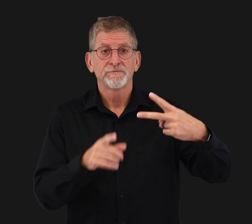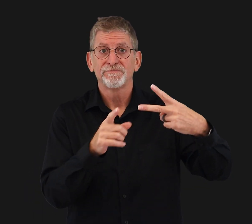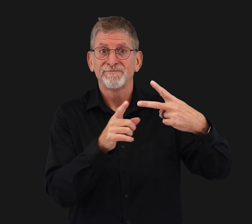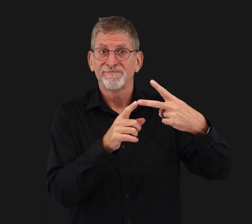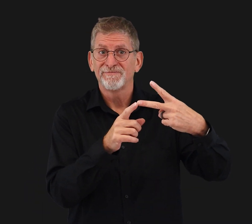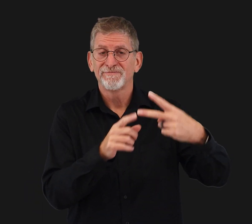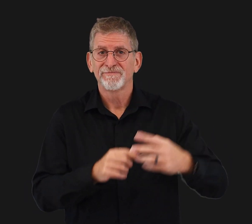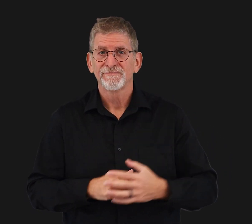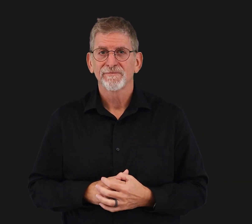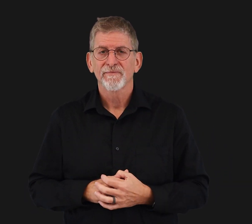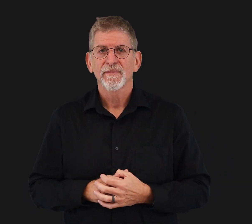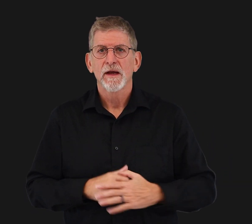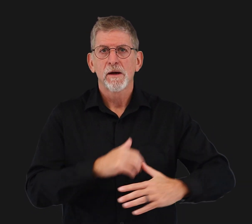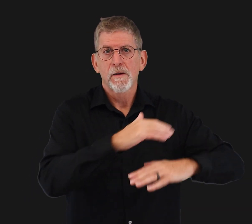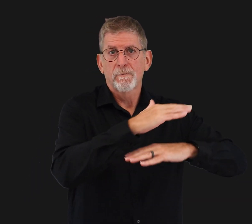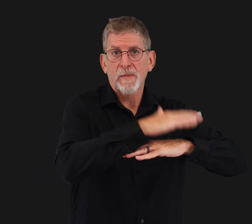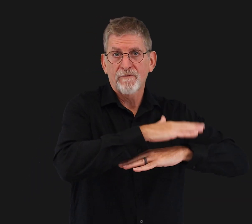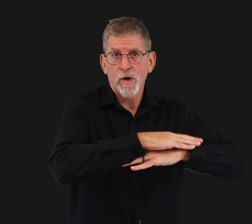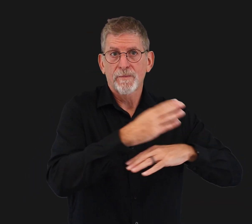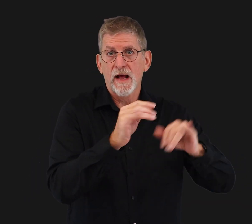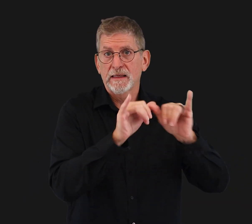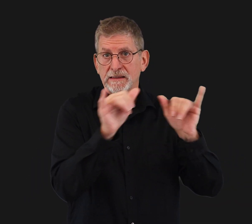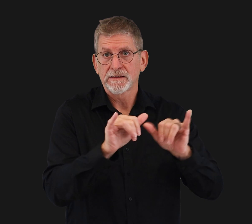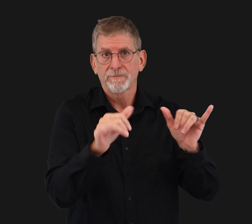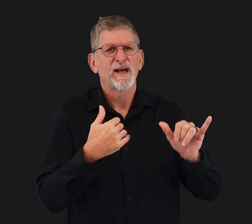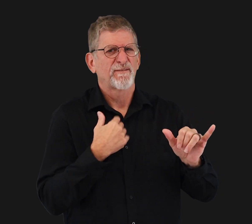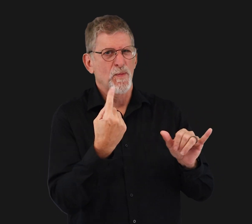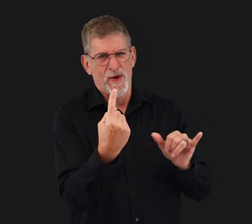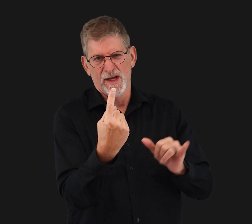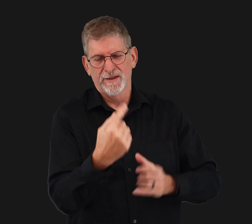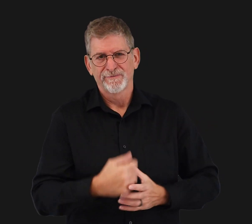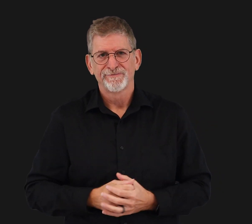• Platforms and systems: